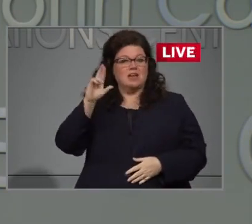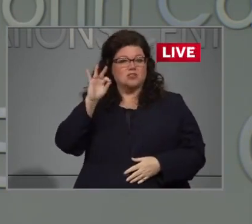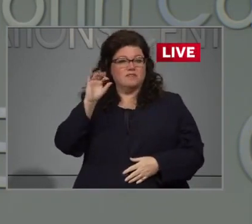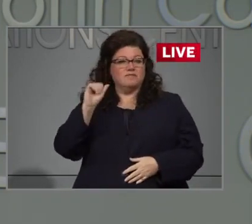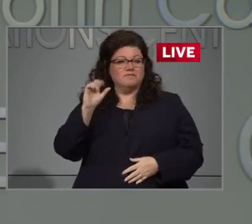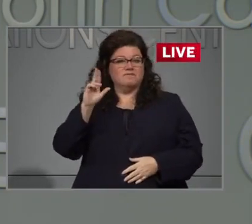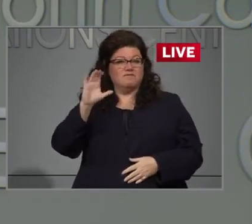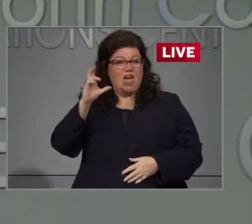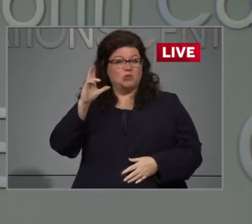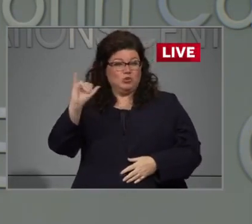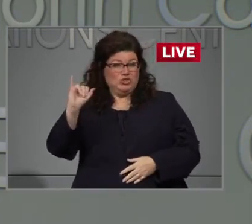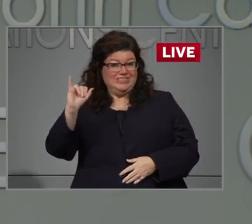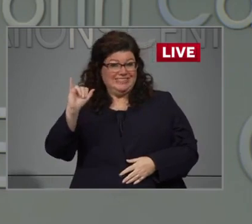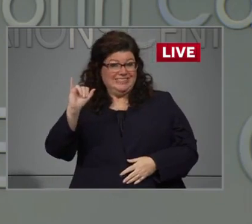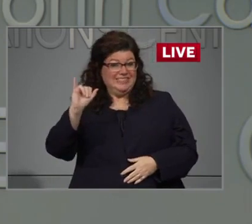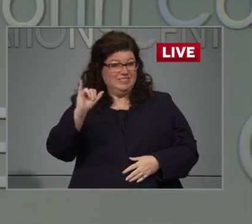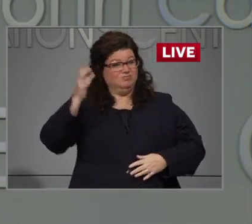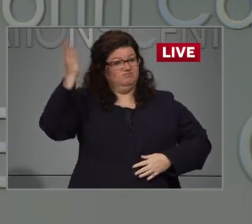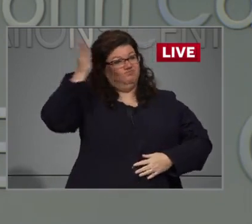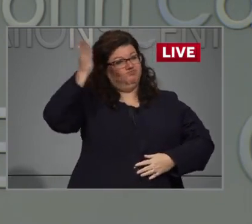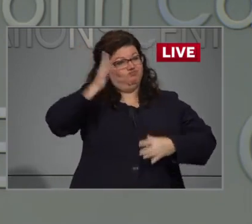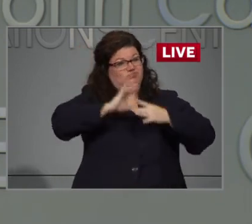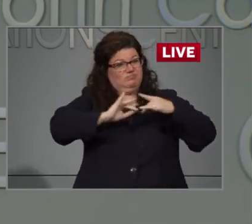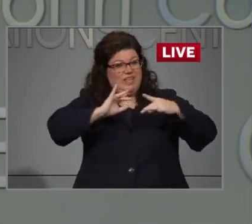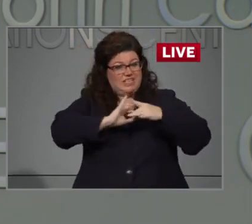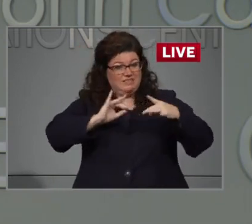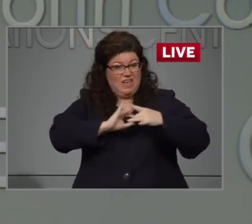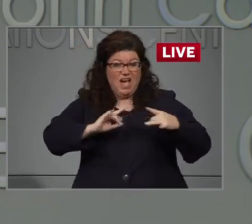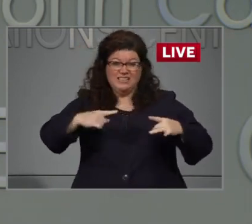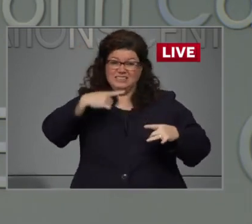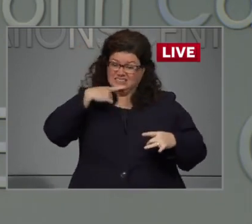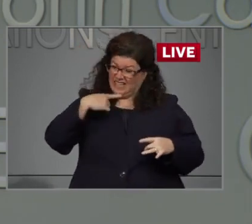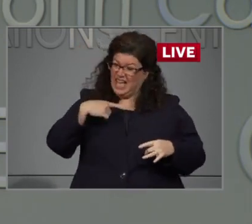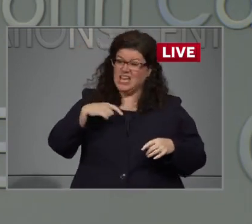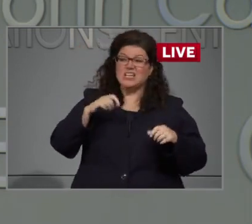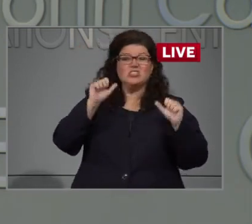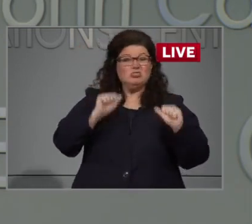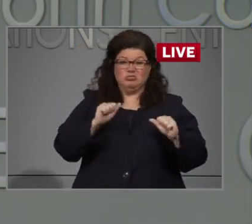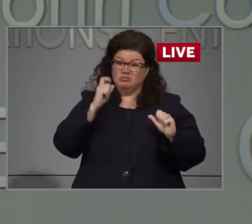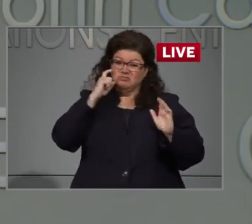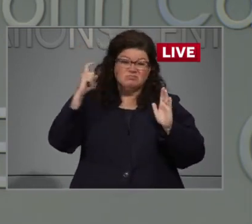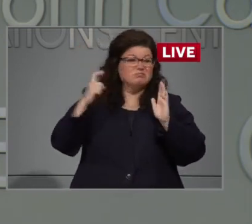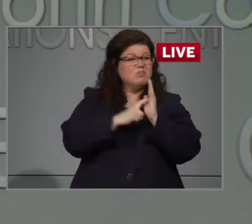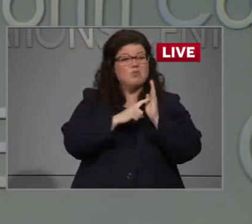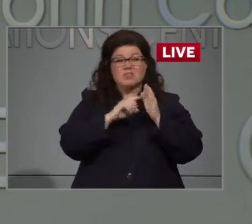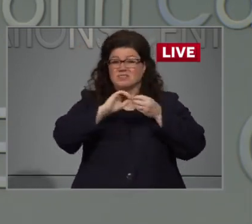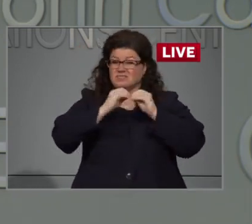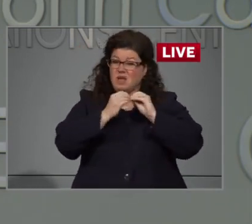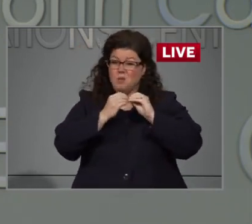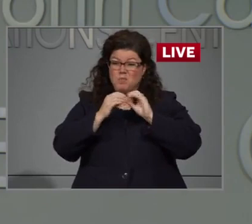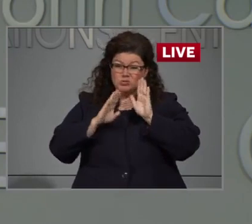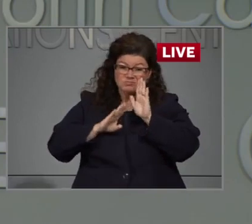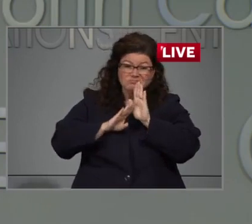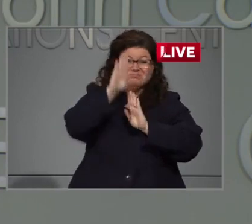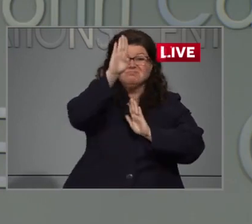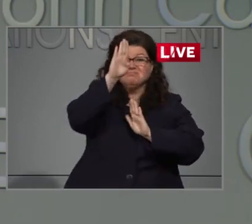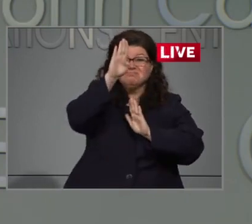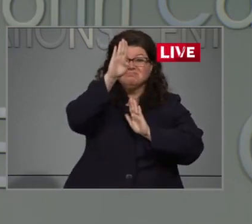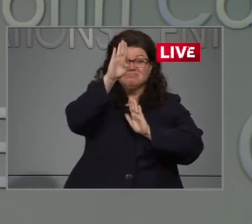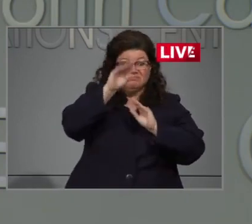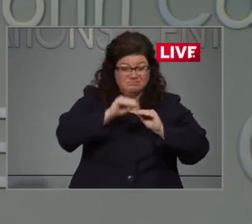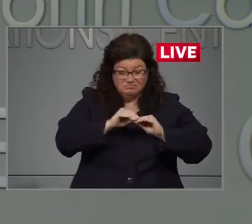DR. ANTHONY ANTHONY FALCHI SAID THAT NORTH CAROLINA COULD SEE A QUOTE INSIDIOUS INCREASE IN COMMUNITY SPREAD.